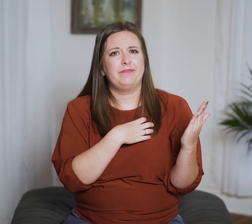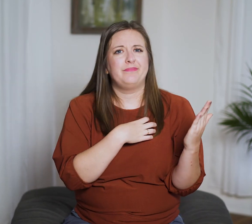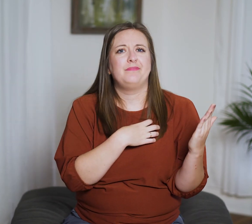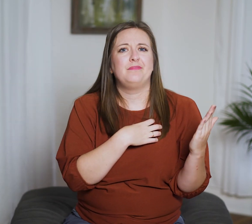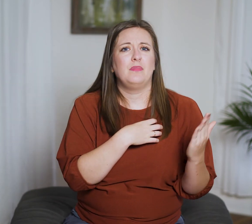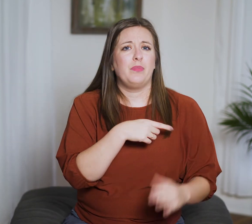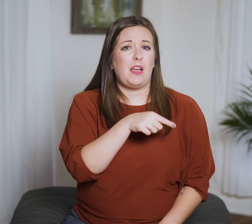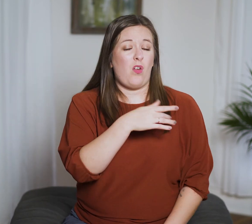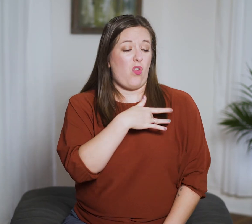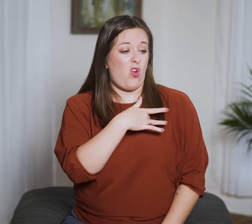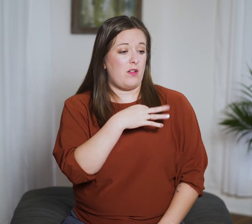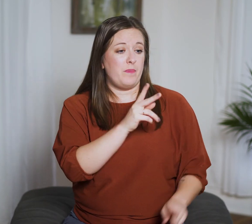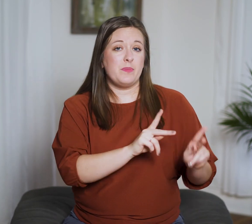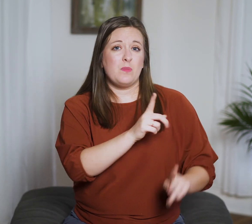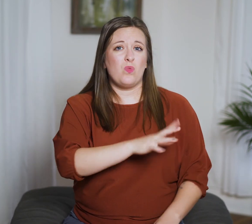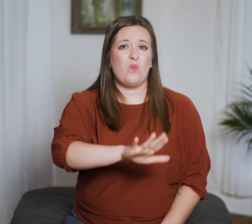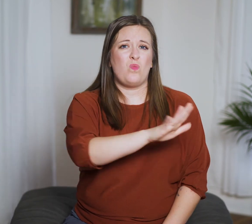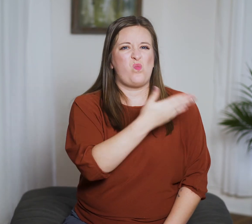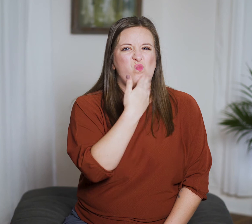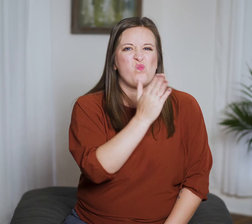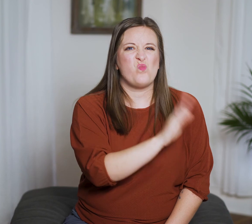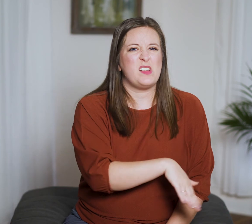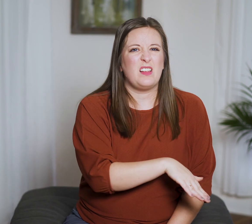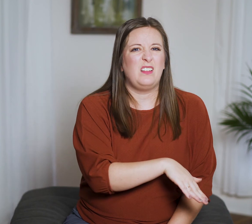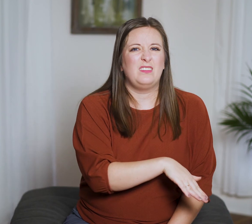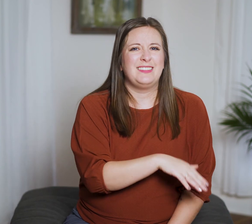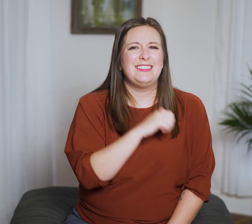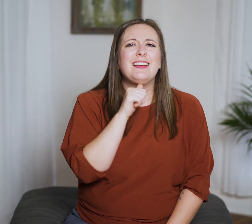it should be with the wicked hearts of men,